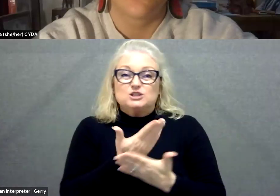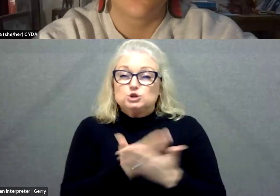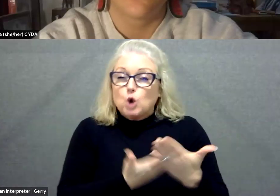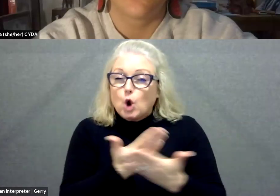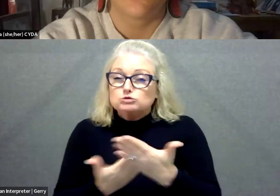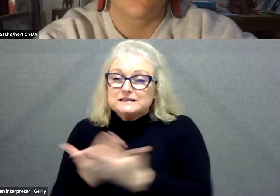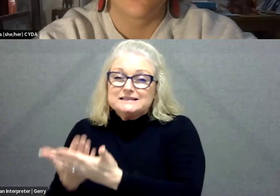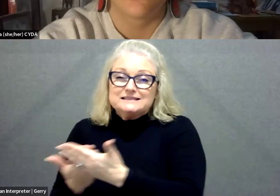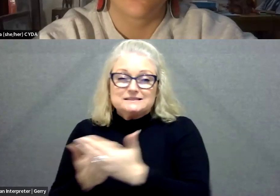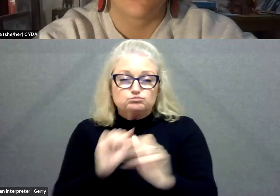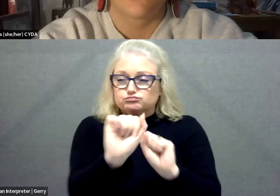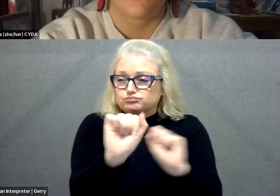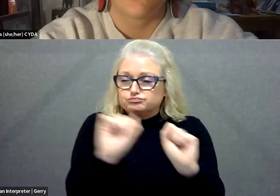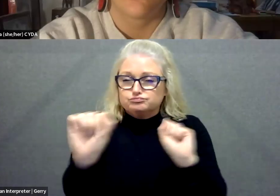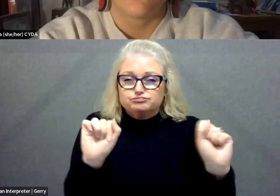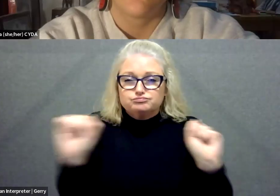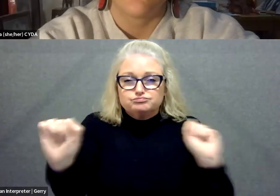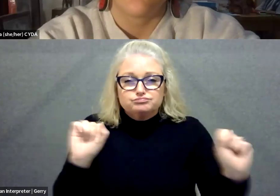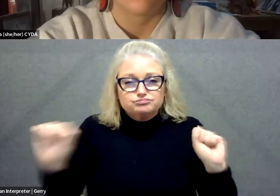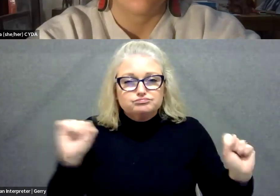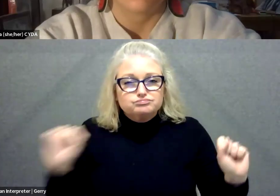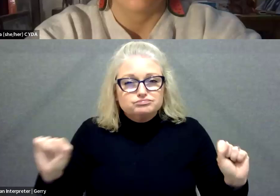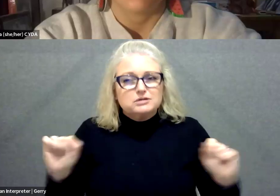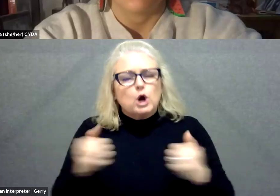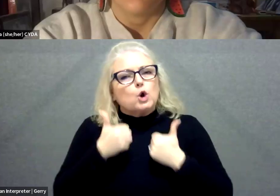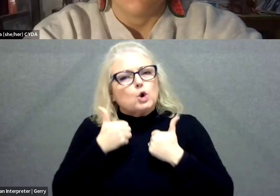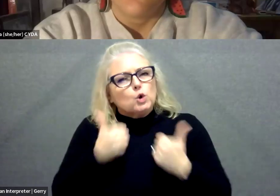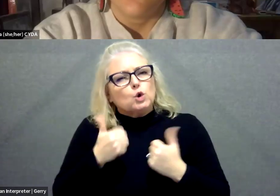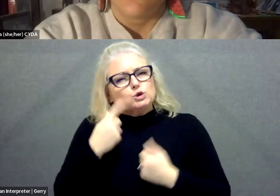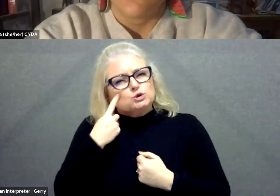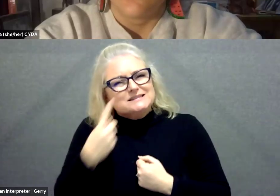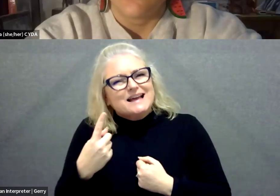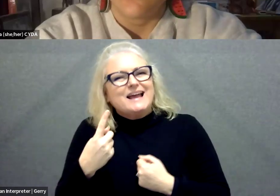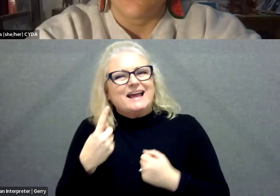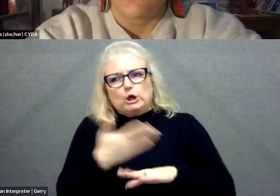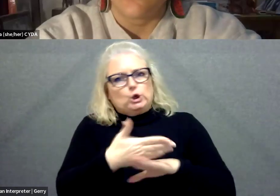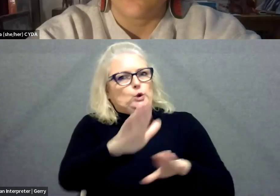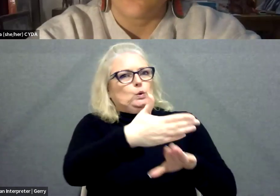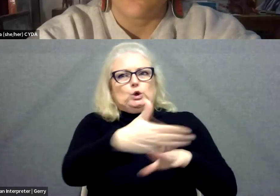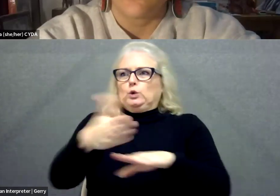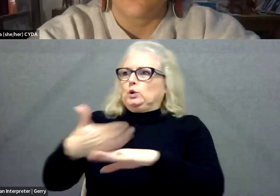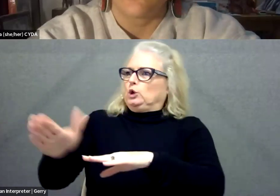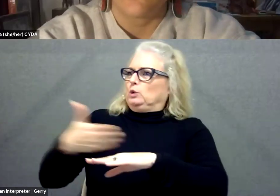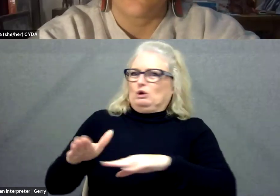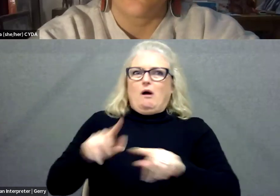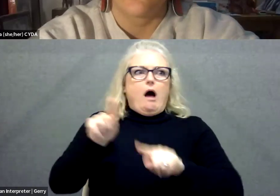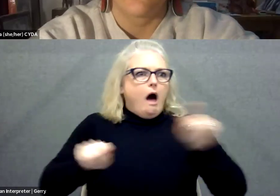with all those fresh perspectives rather than hearing the same old stories over and over again.